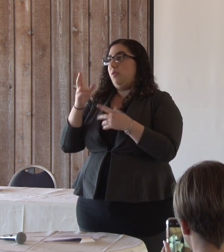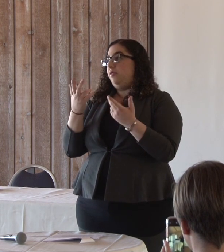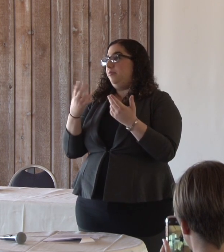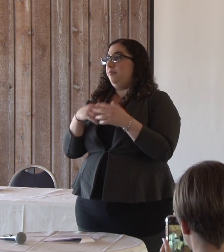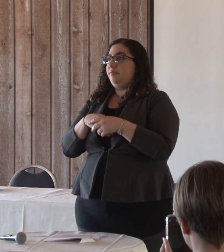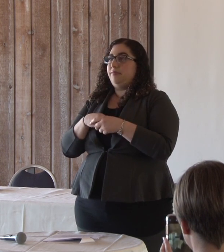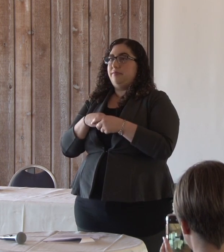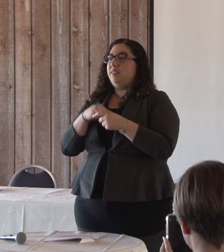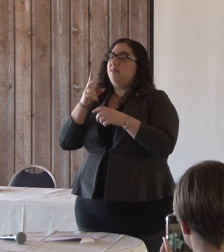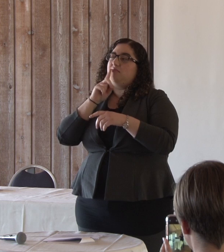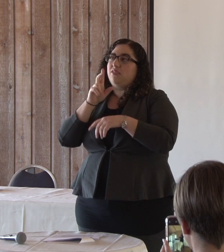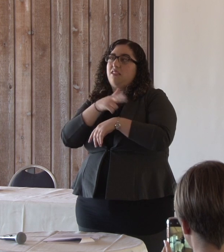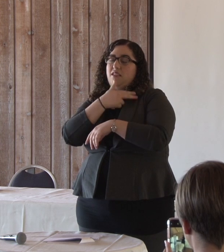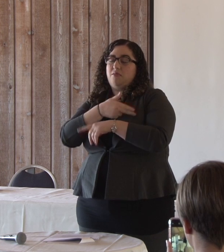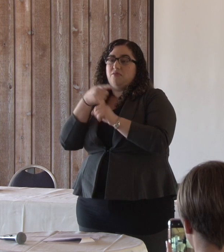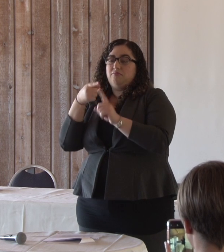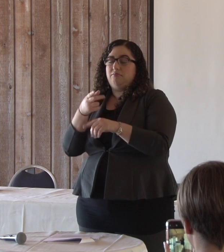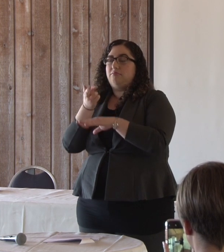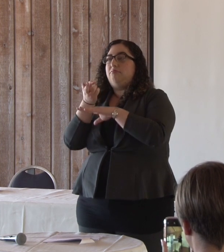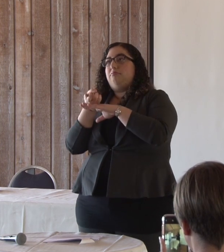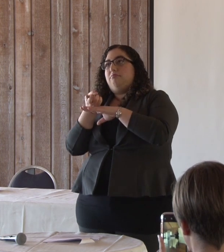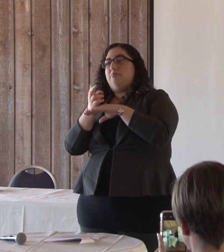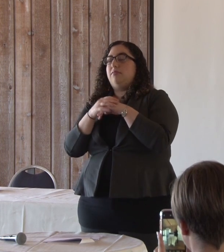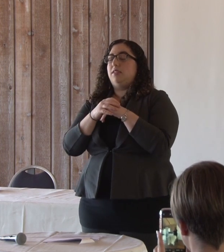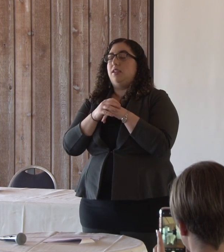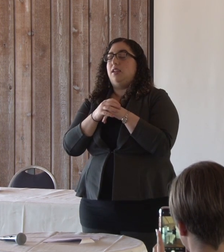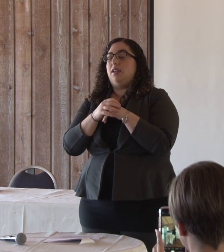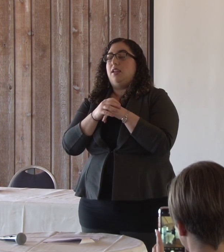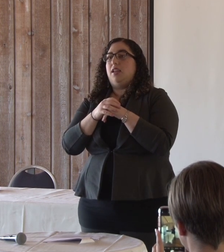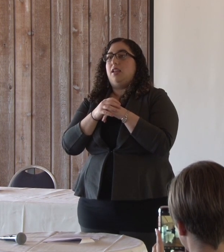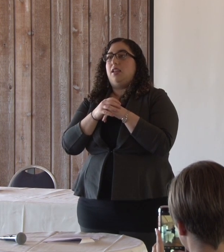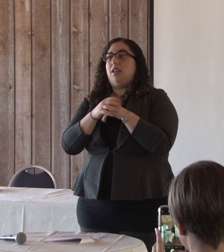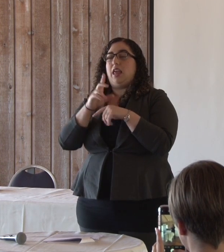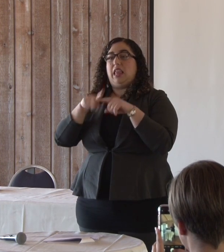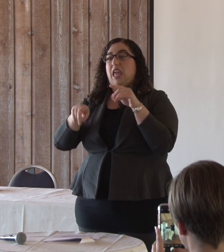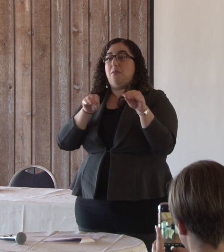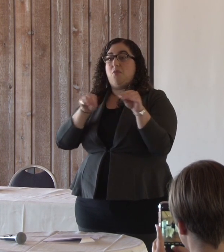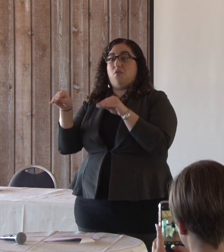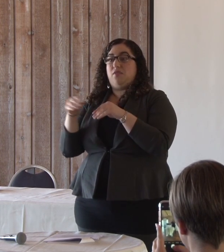If you have a patient who is in the hospital. On bed rest or